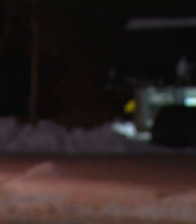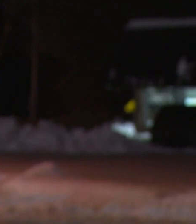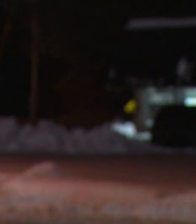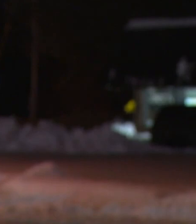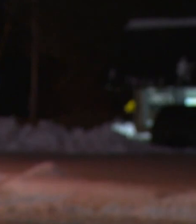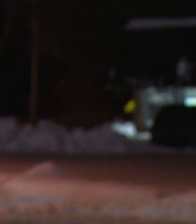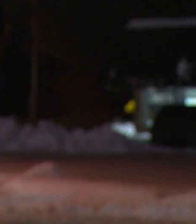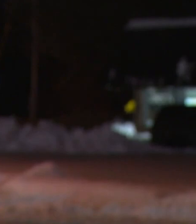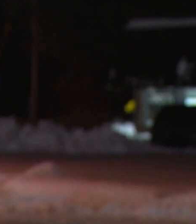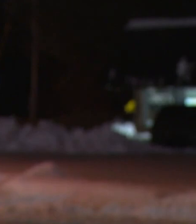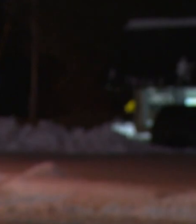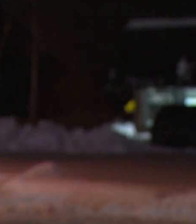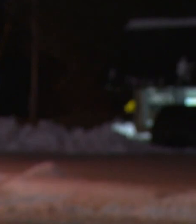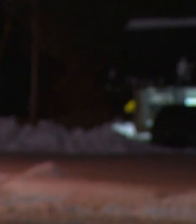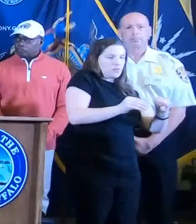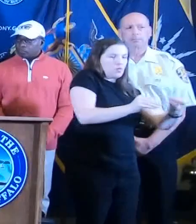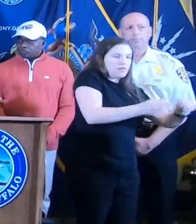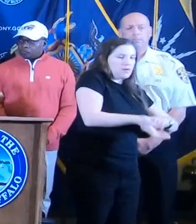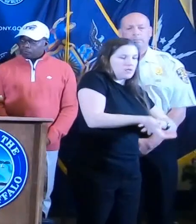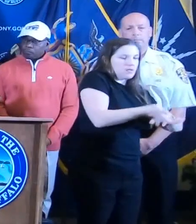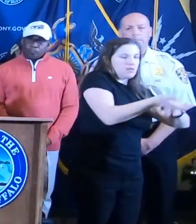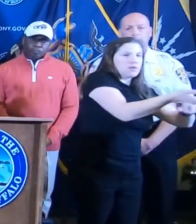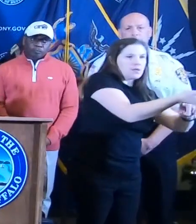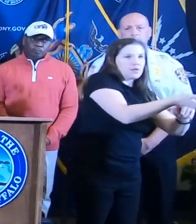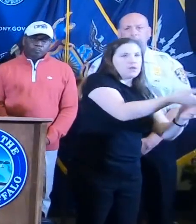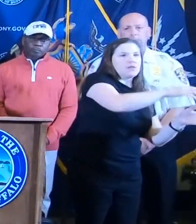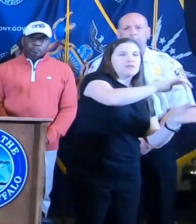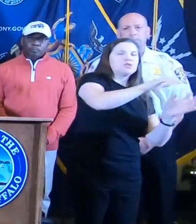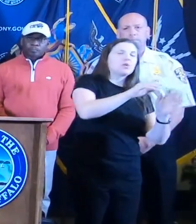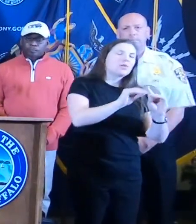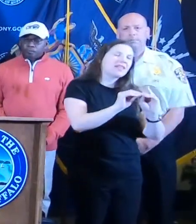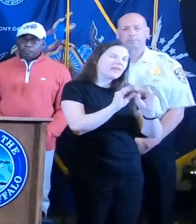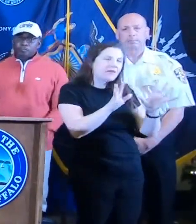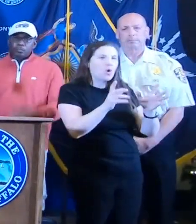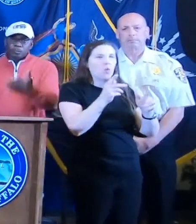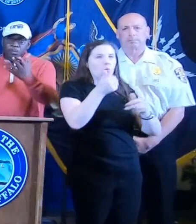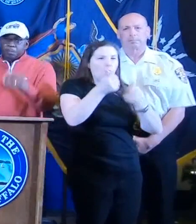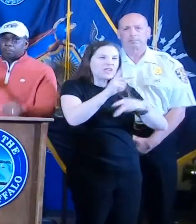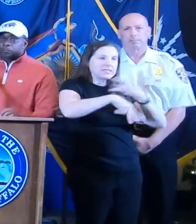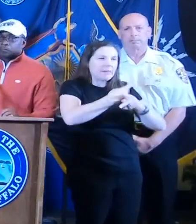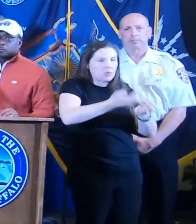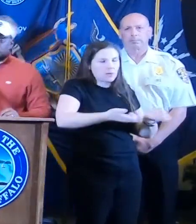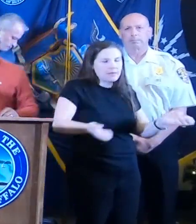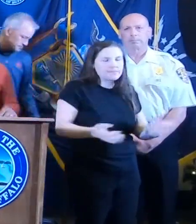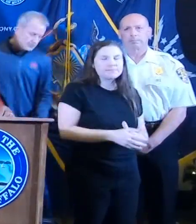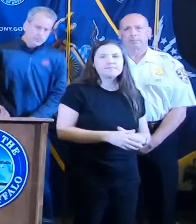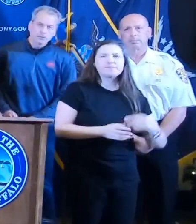that there be some hiccups. I asked Mayor Brown about it. Mayor, Mayor, why did these snow plow GPS system